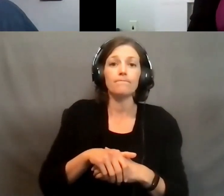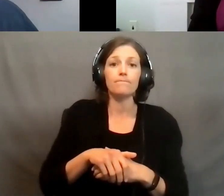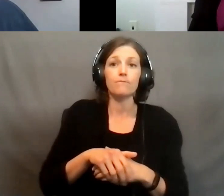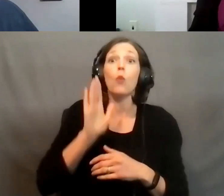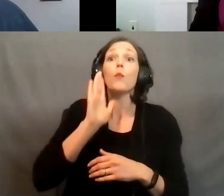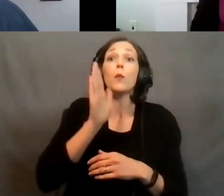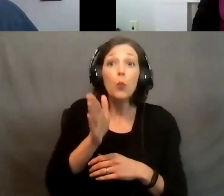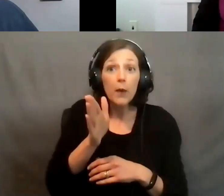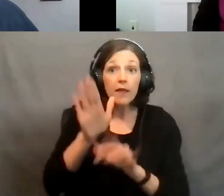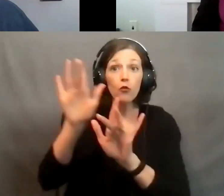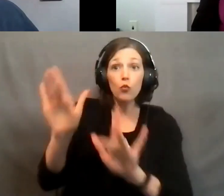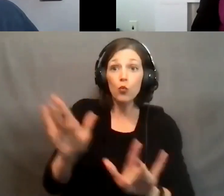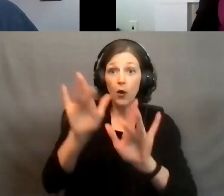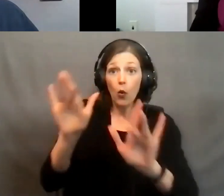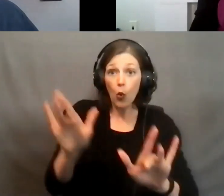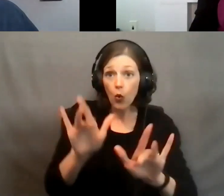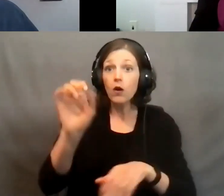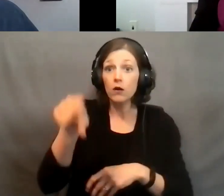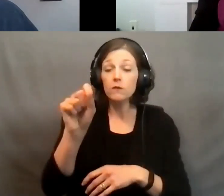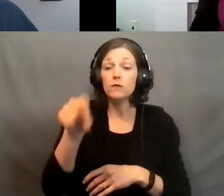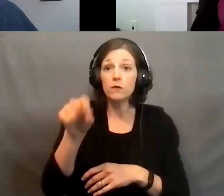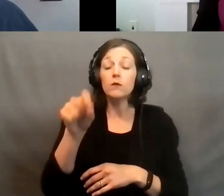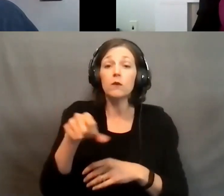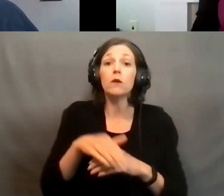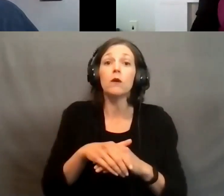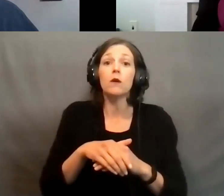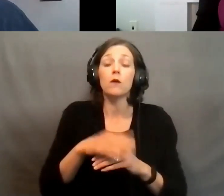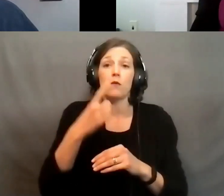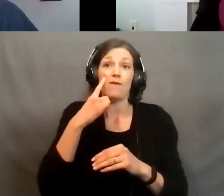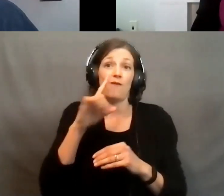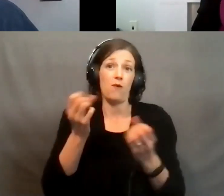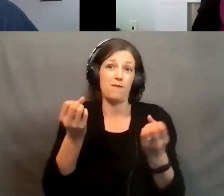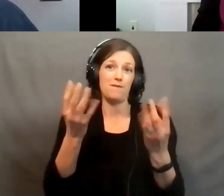13:02:31 , it's been recorded for multiple reasons. One